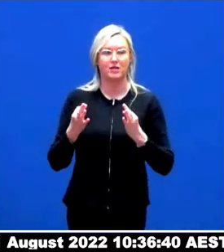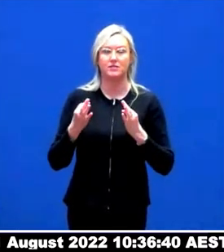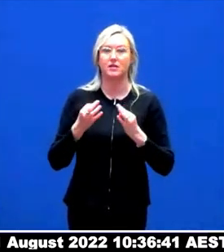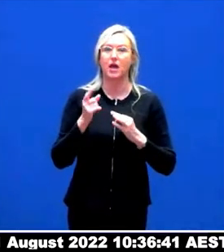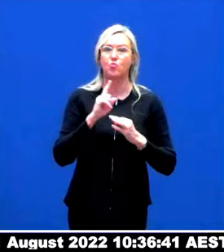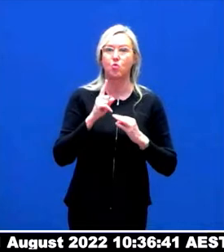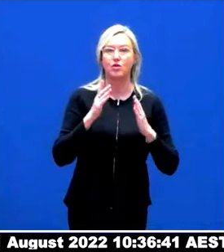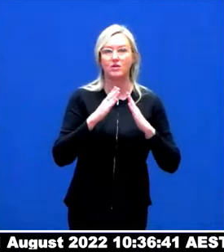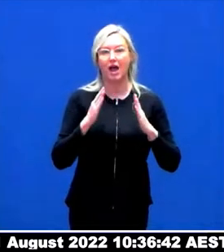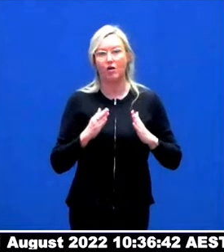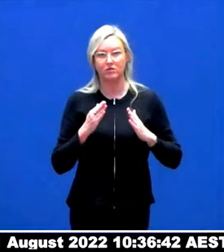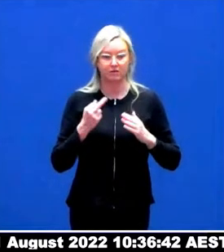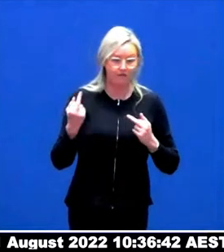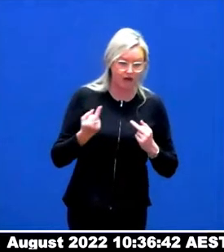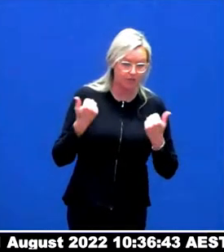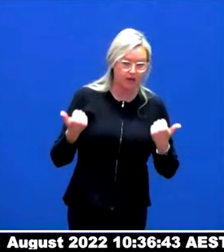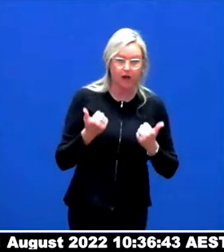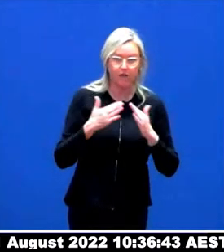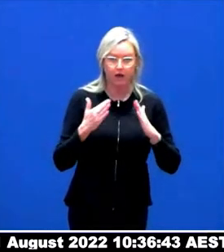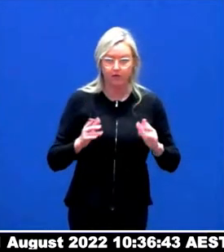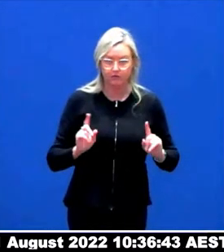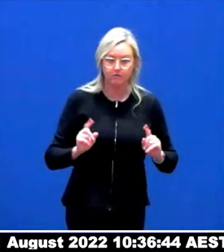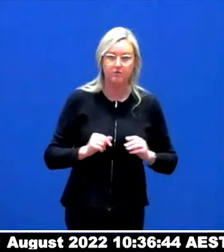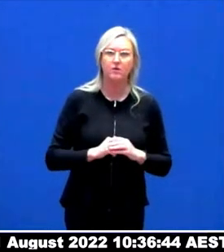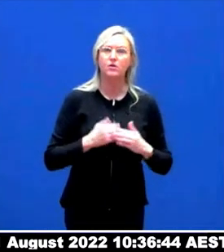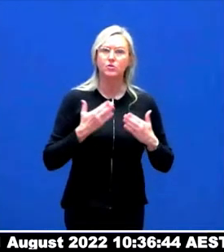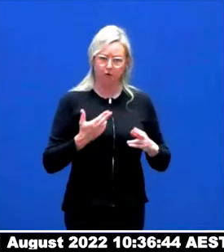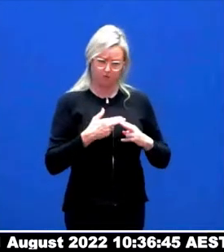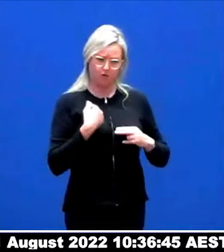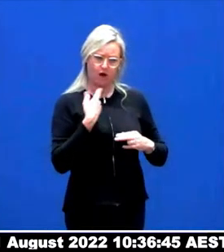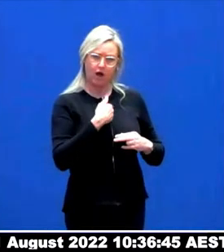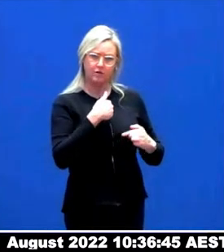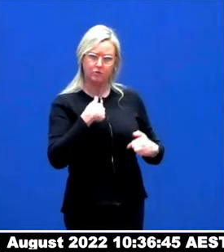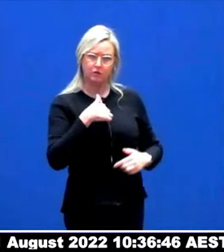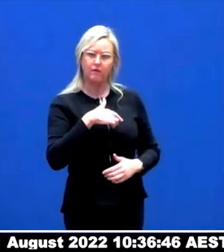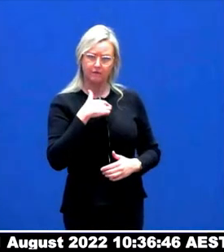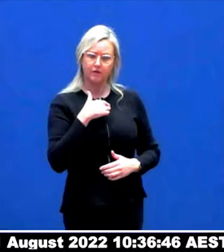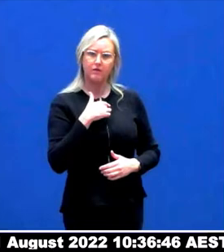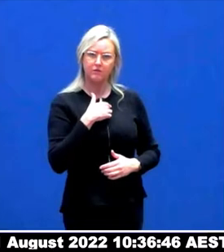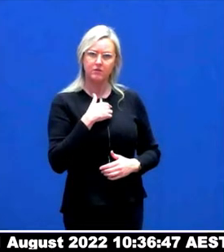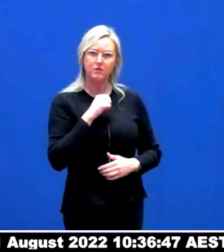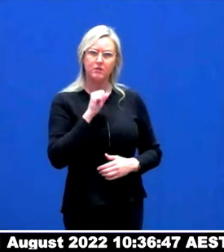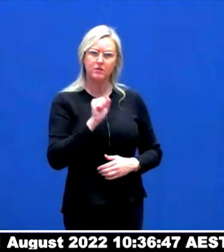So, to that extent, it is absolutely part of the Australia's Disability Strategy with all